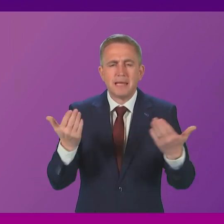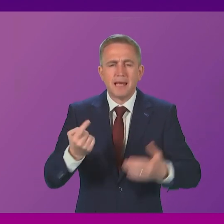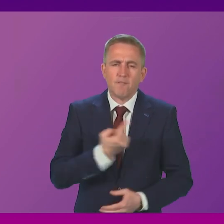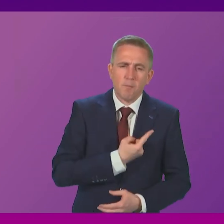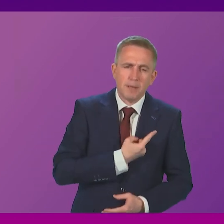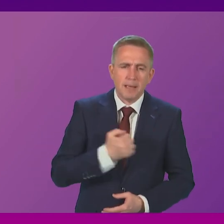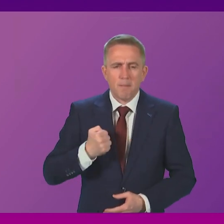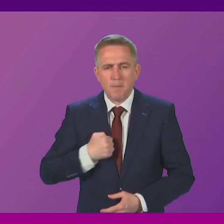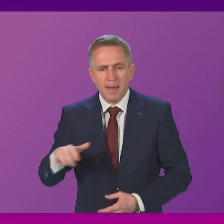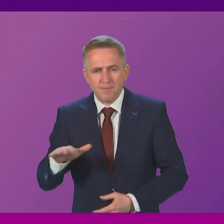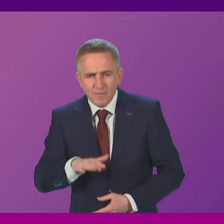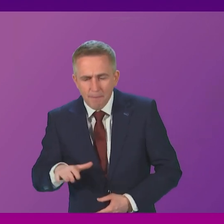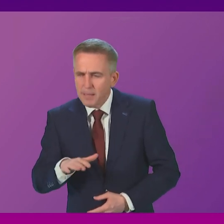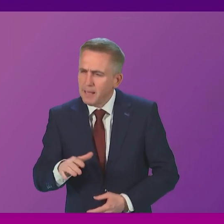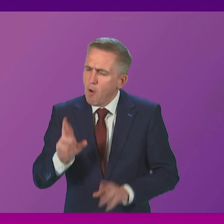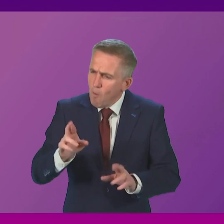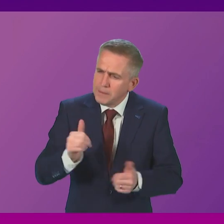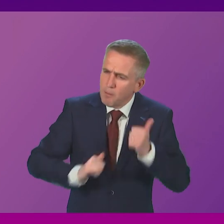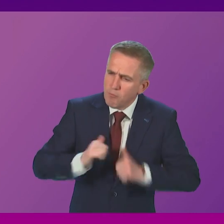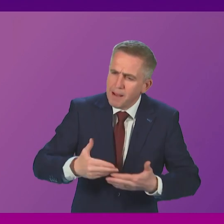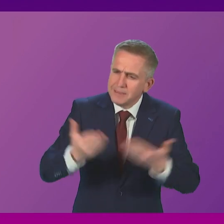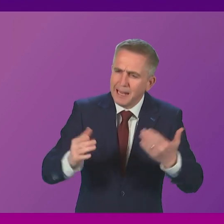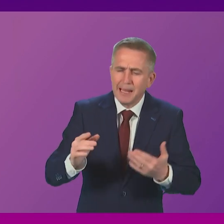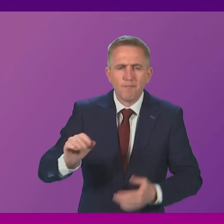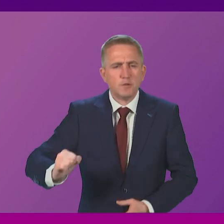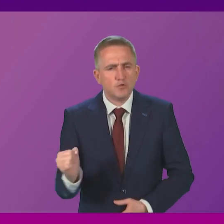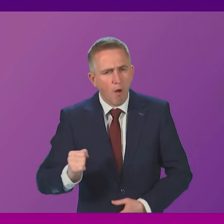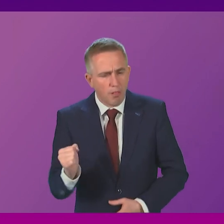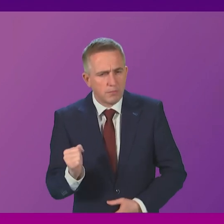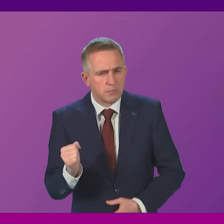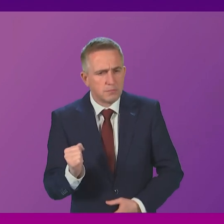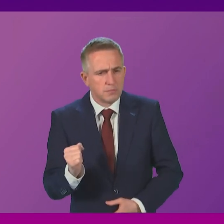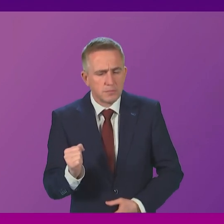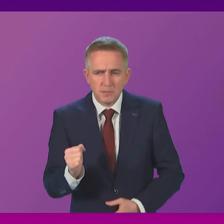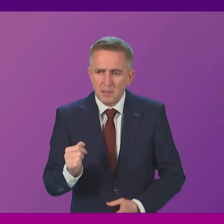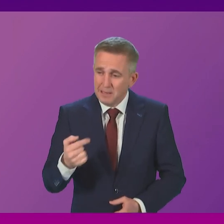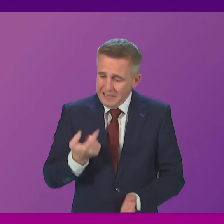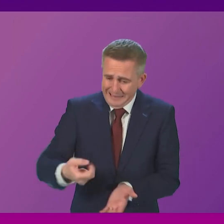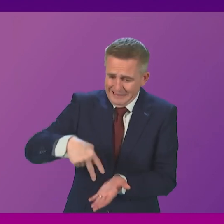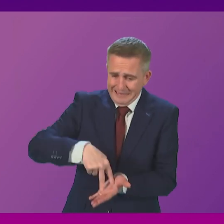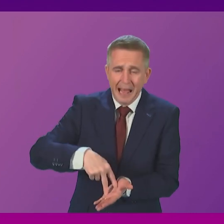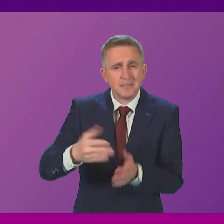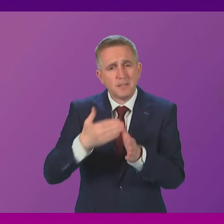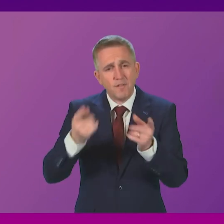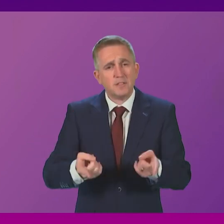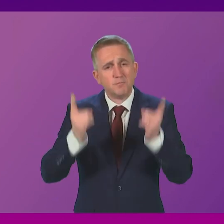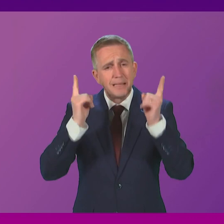I hope that it is also a proud day for Scotland. It speaks to our values as a country that I stand here as the first-ever Muslim to lead